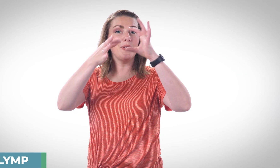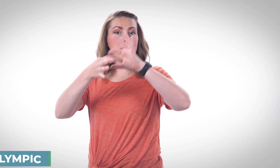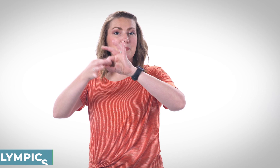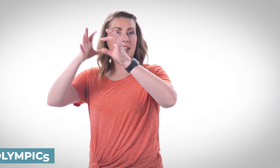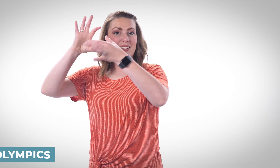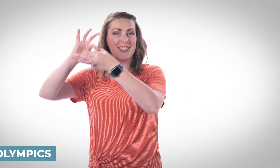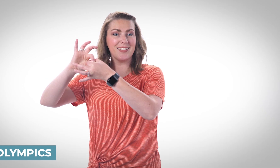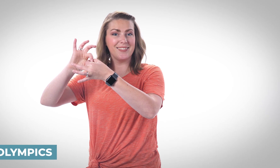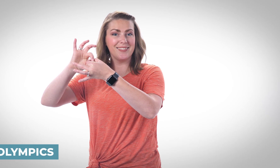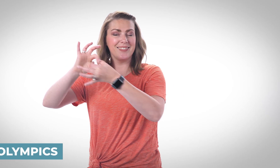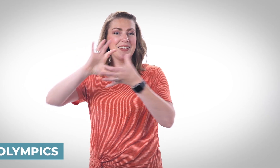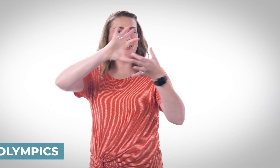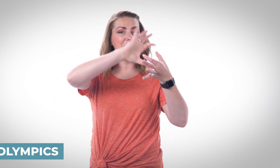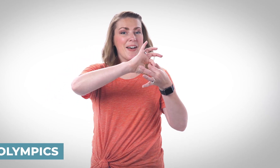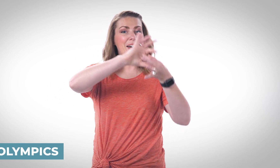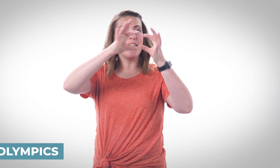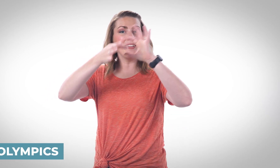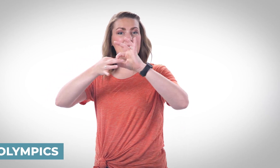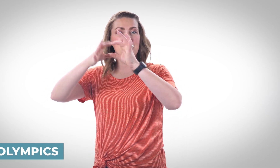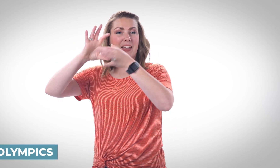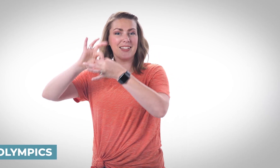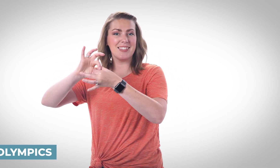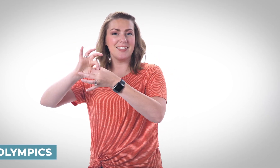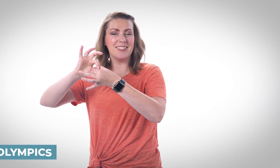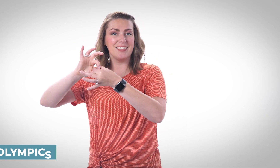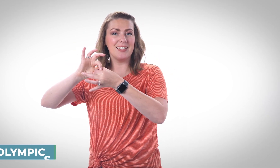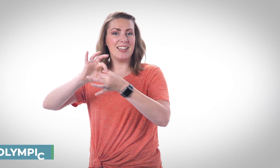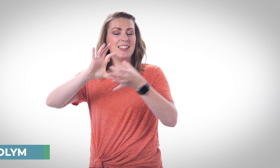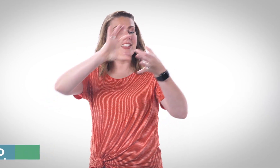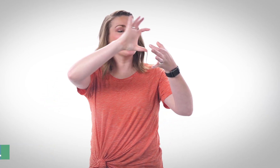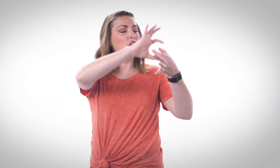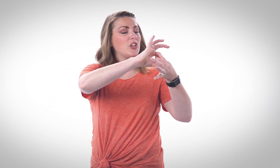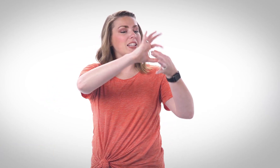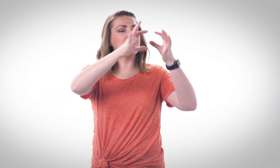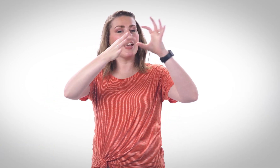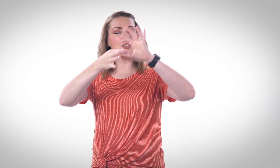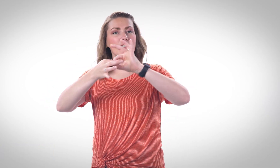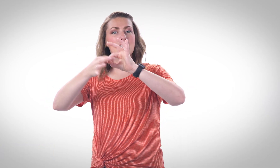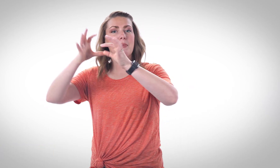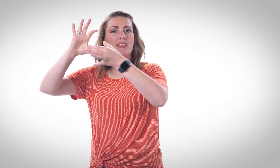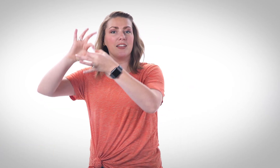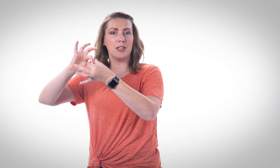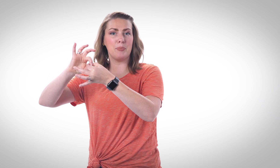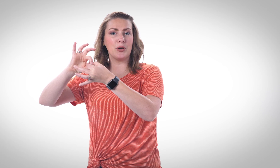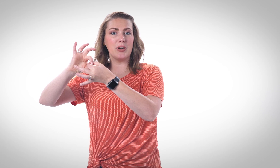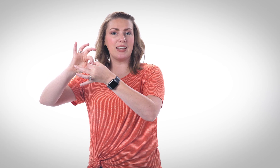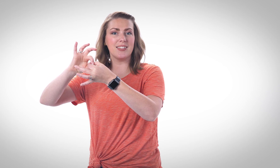OLYMPICS OLYMPICS These are hooking together to make the Olympic rings.